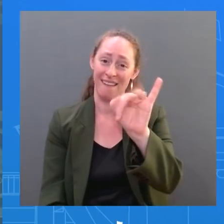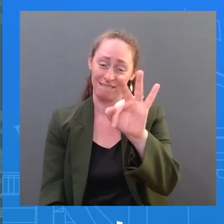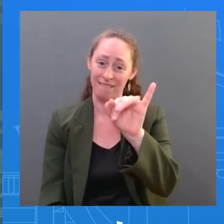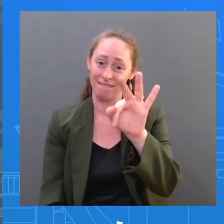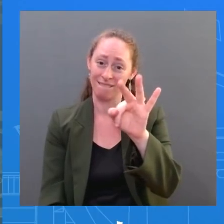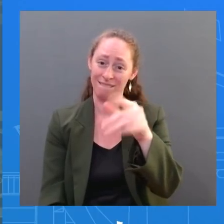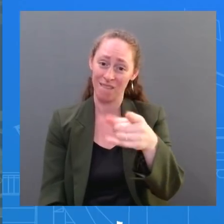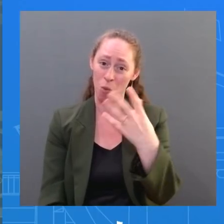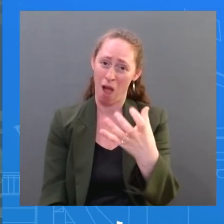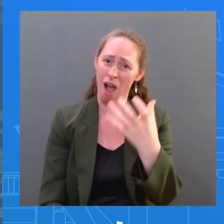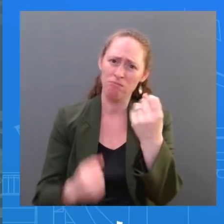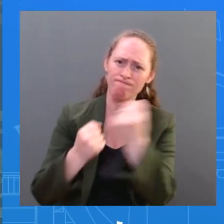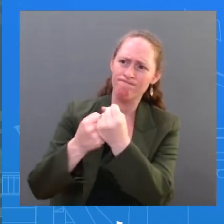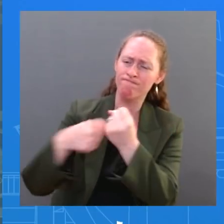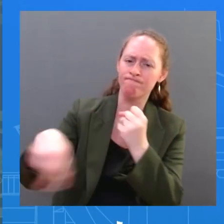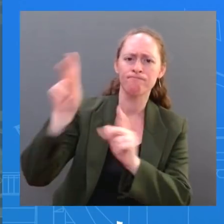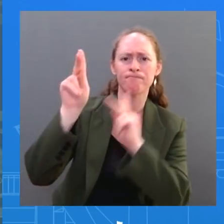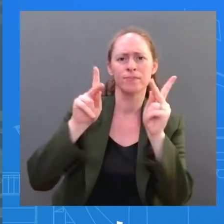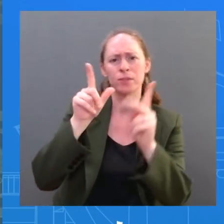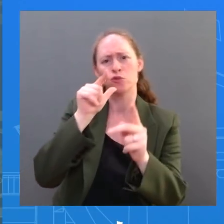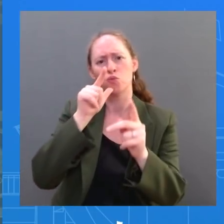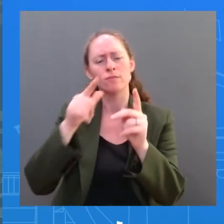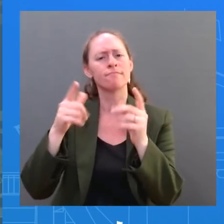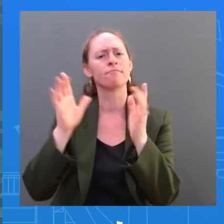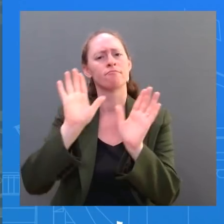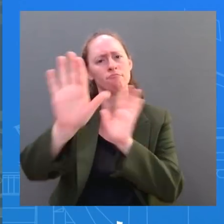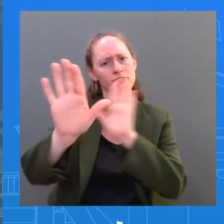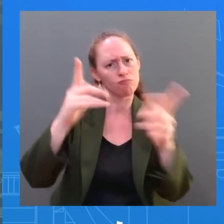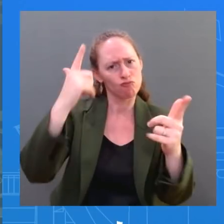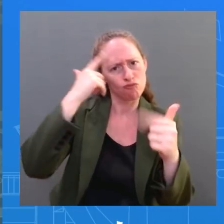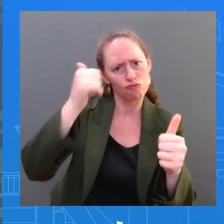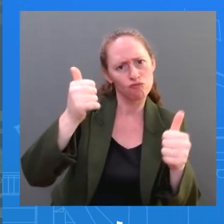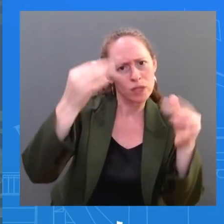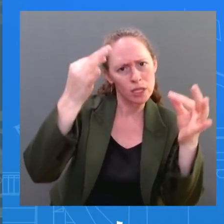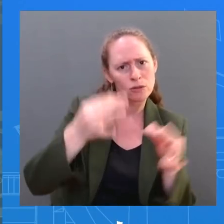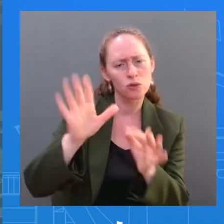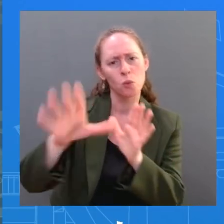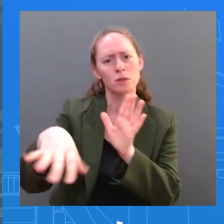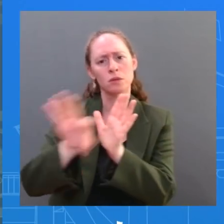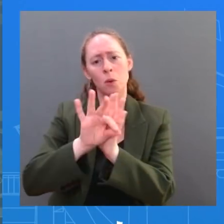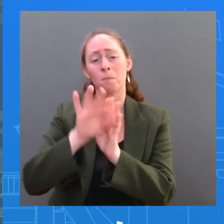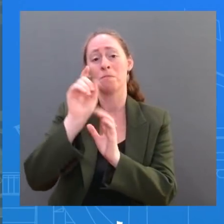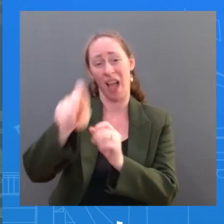that folks have their voices heard at the ballot box. And that is what he's going to continue to call on